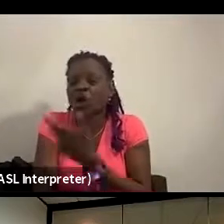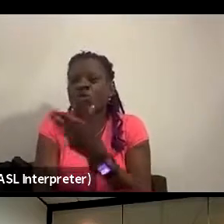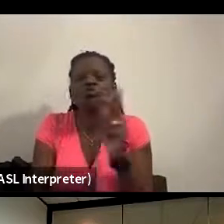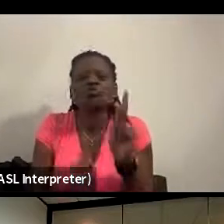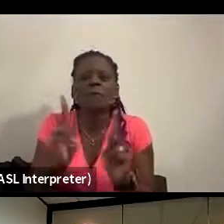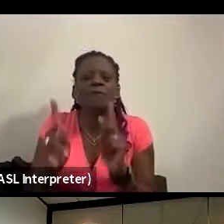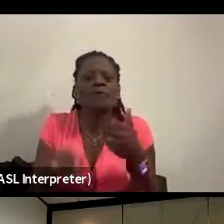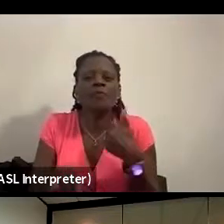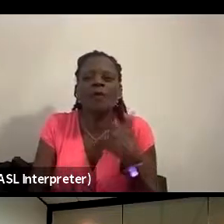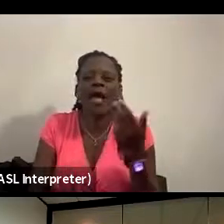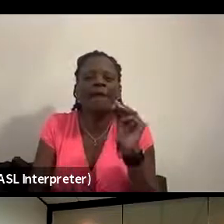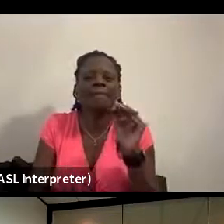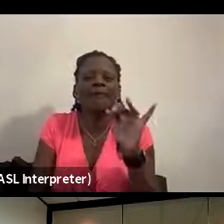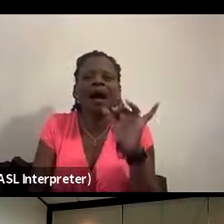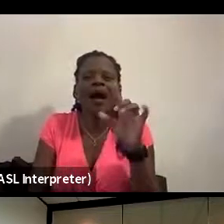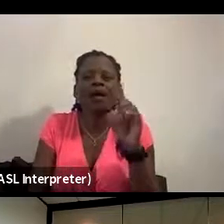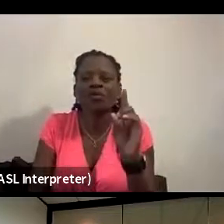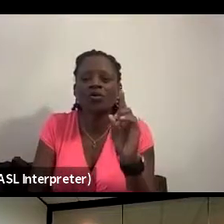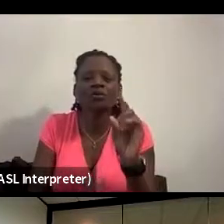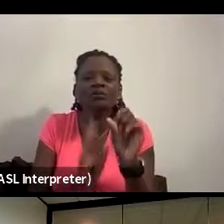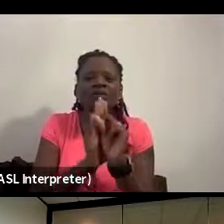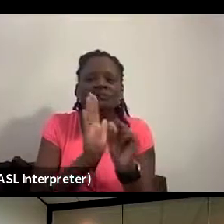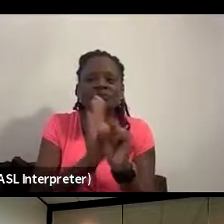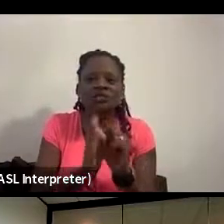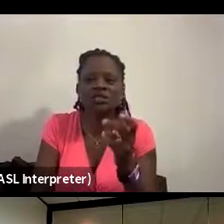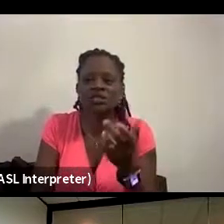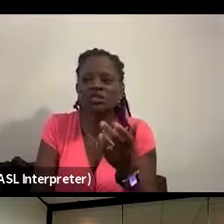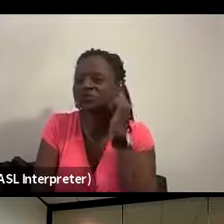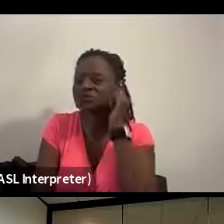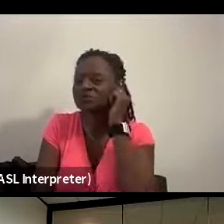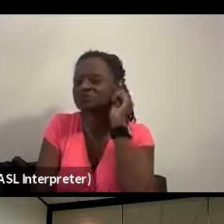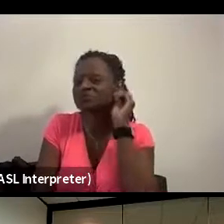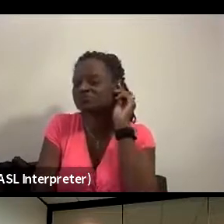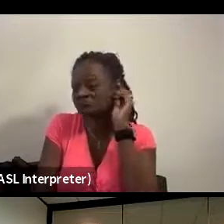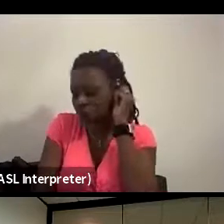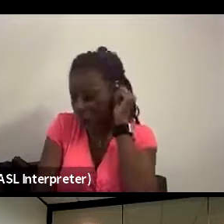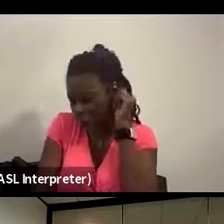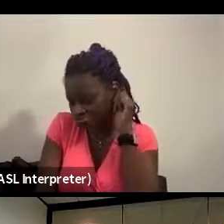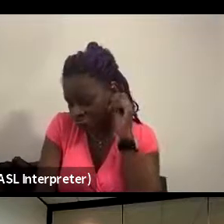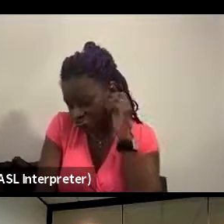That's so important for power for saying that people should get vaccinated.